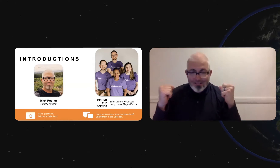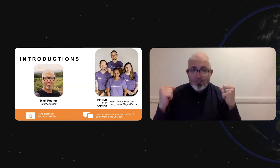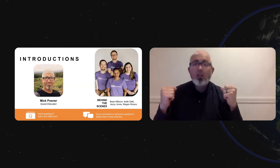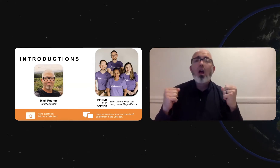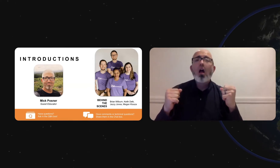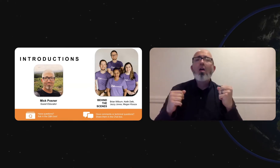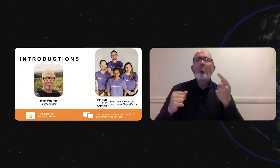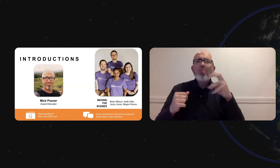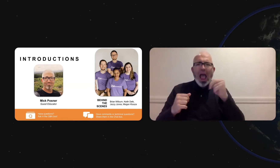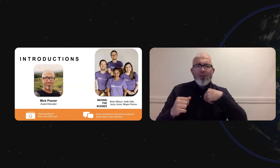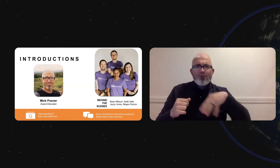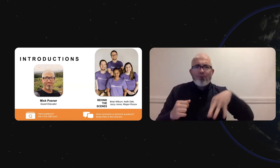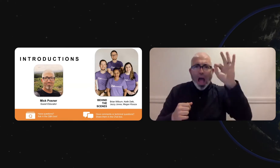the entire time.